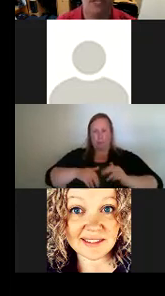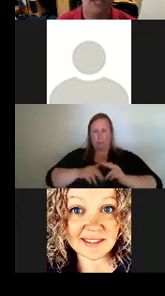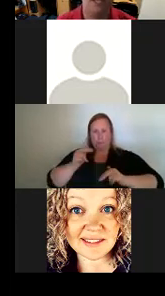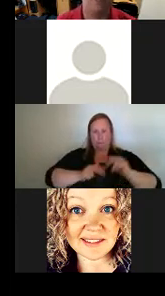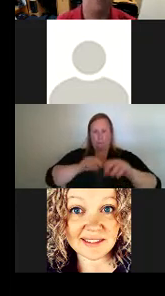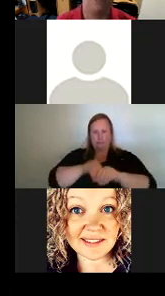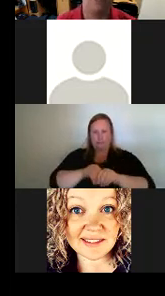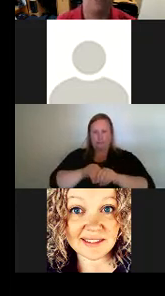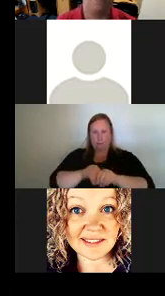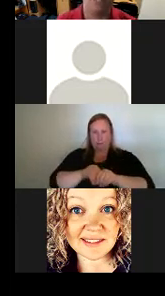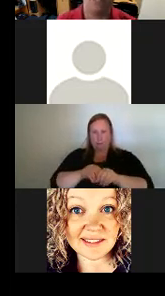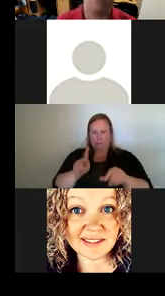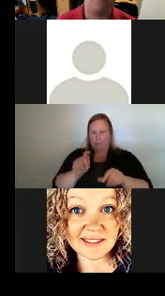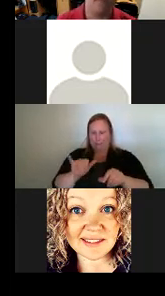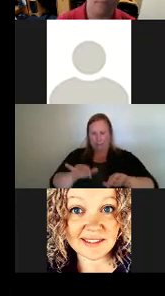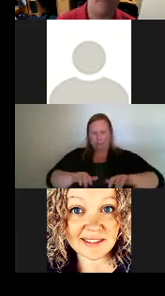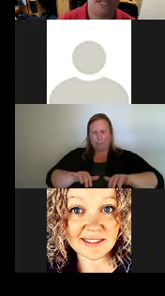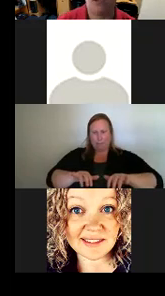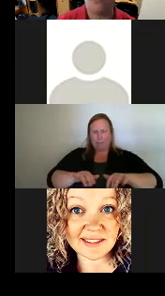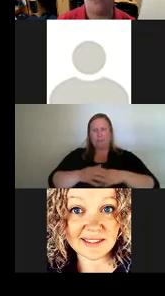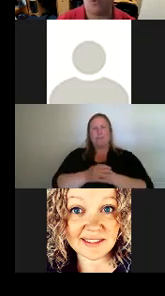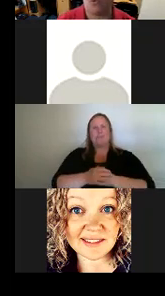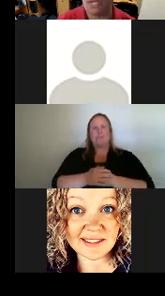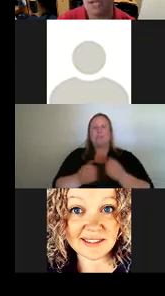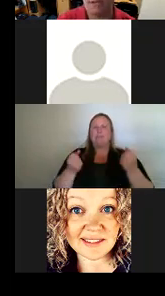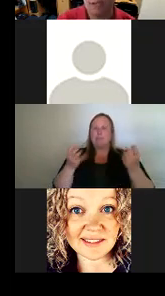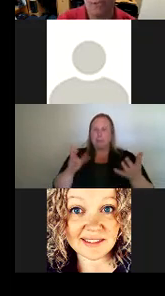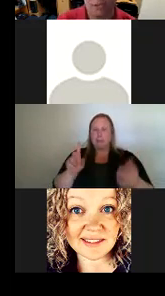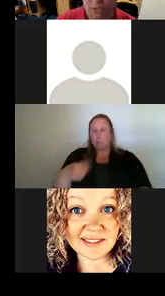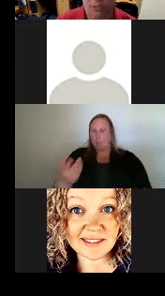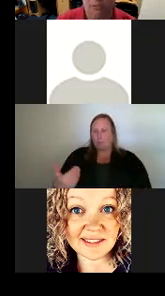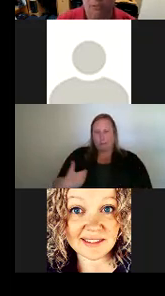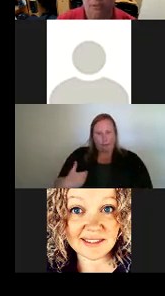THE BRAILLE KEYS, BUT MANY ALSO ONLY HAVE JUST THE